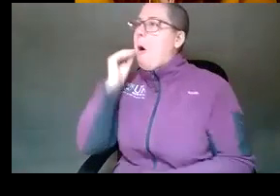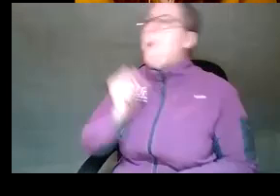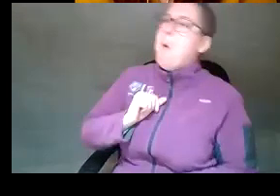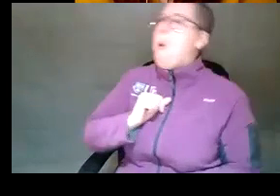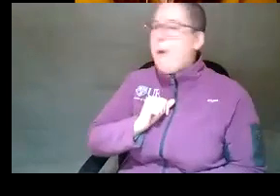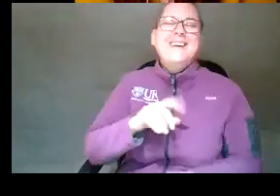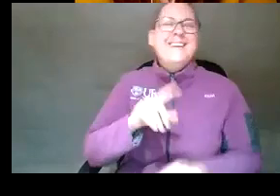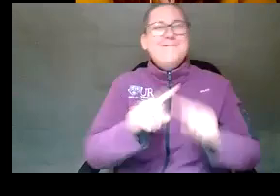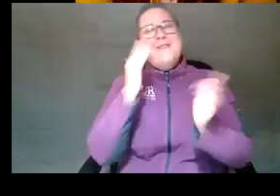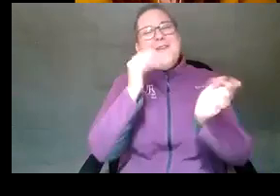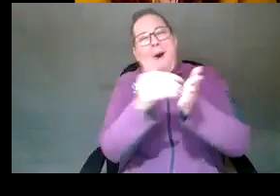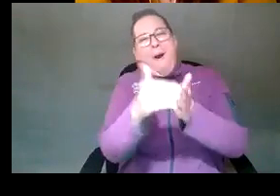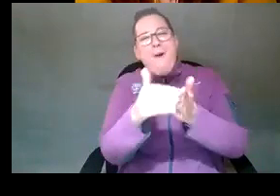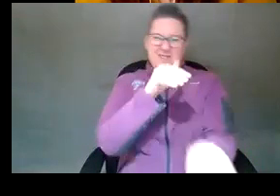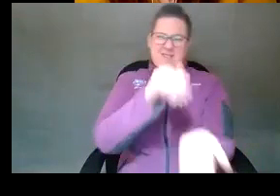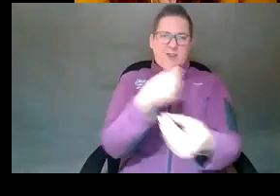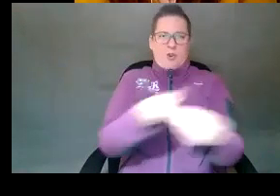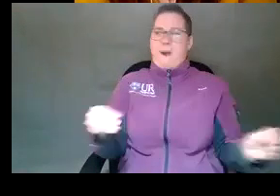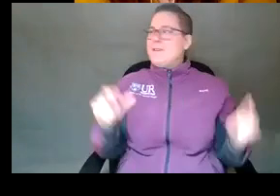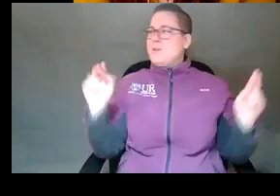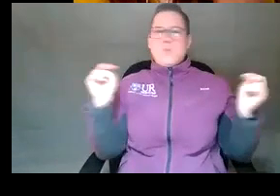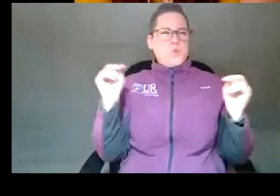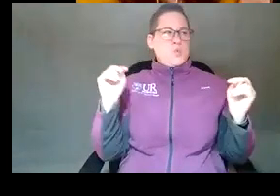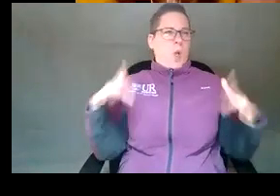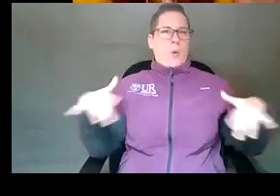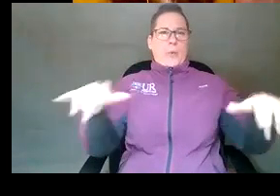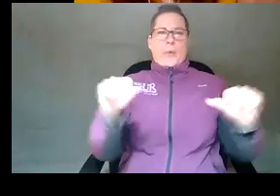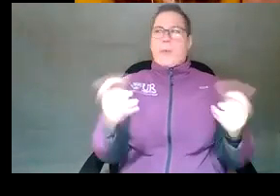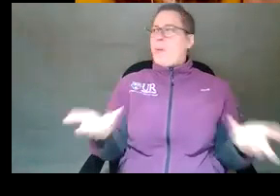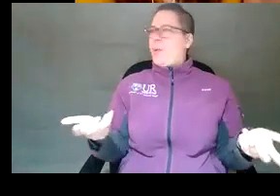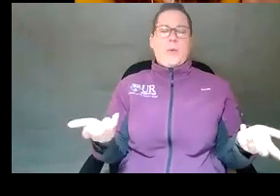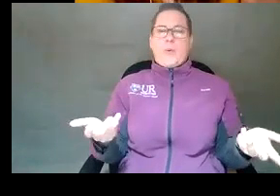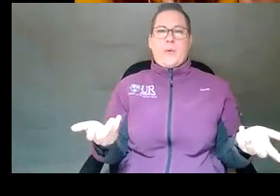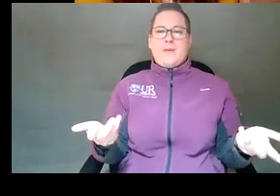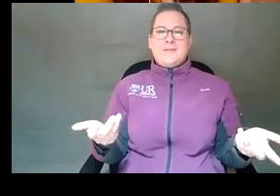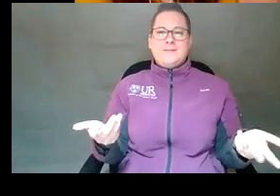the clinic it's a pretty neutral place and we're able to sort of bring in what we can but we're